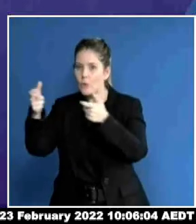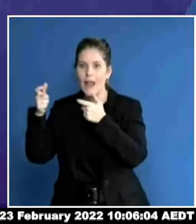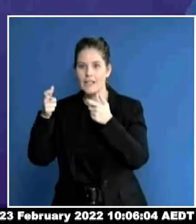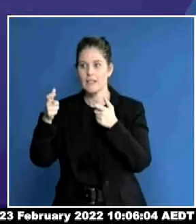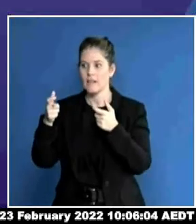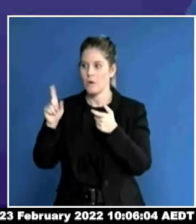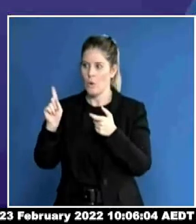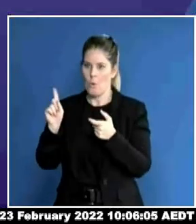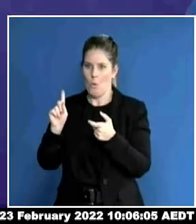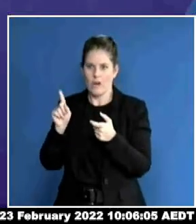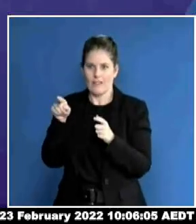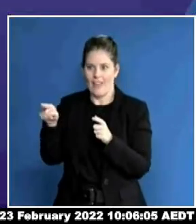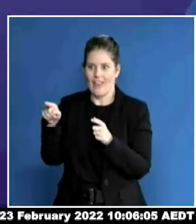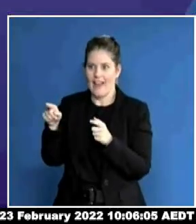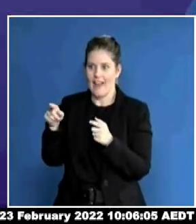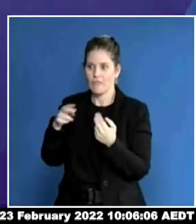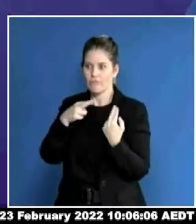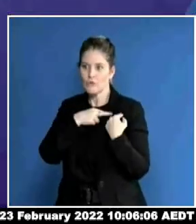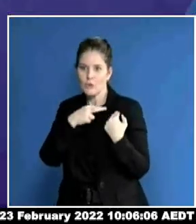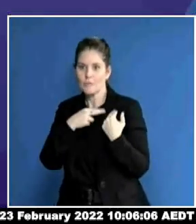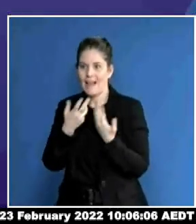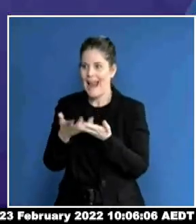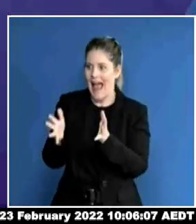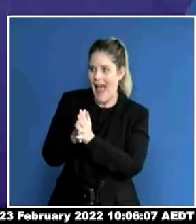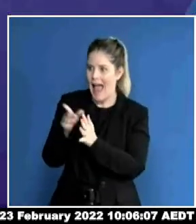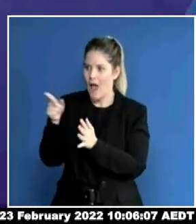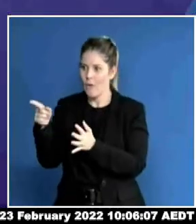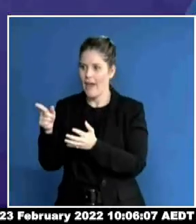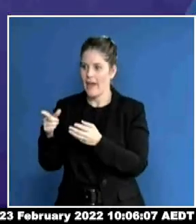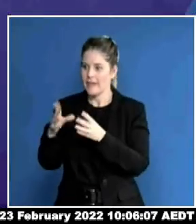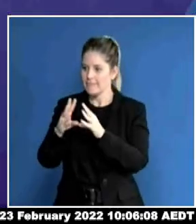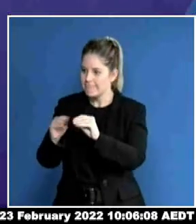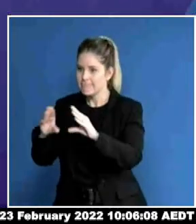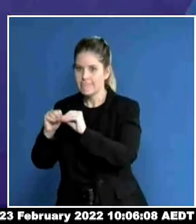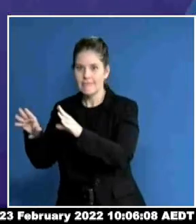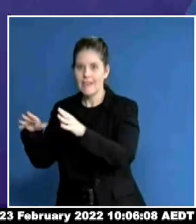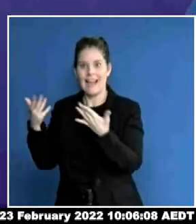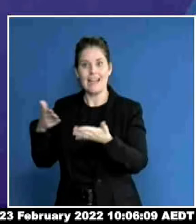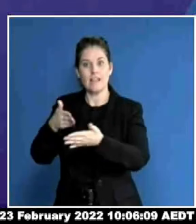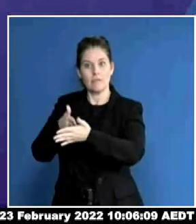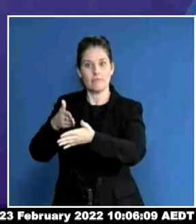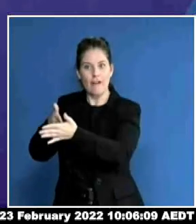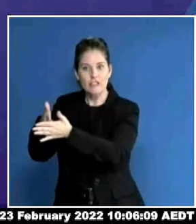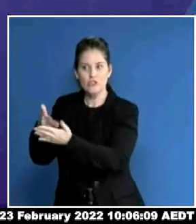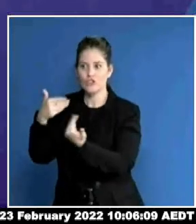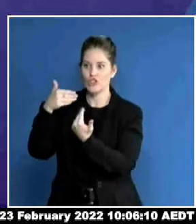with disability. The evidence of Public hearing 9 also included the experiences of